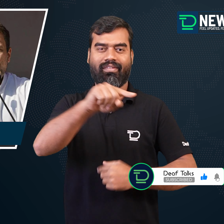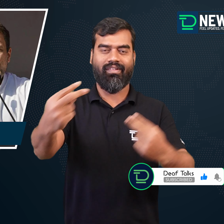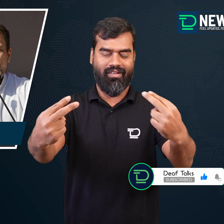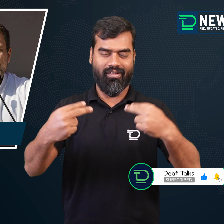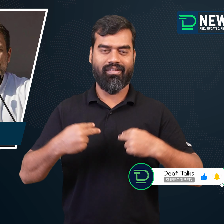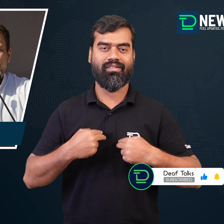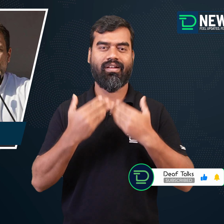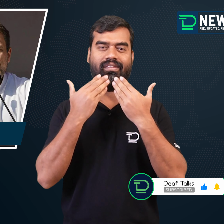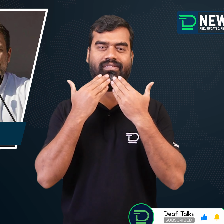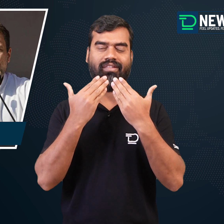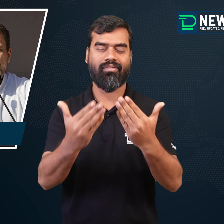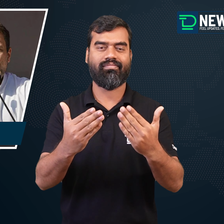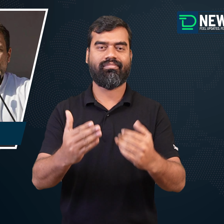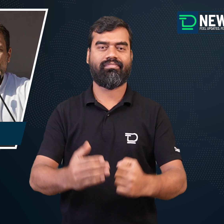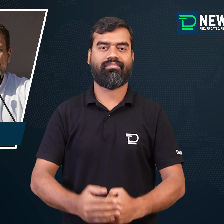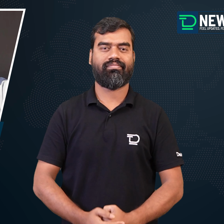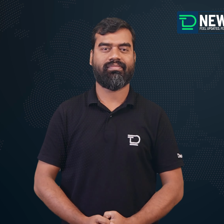Thanks for watching the news.